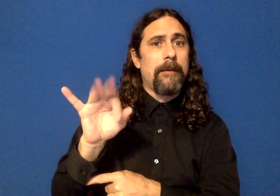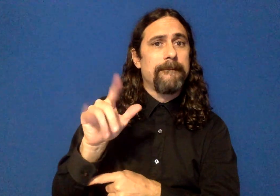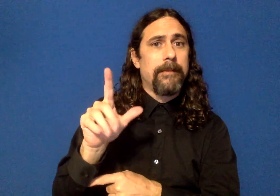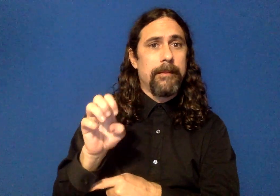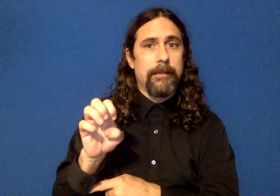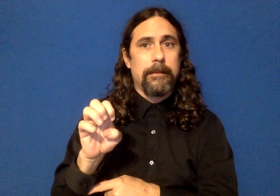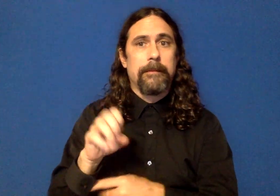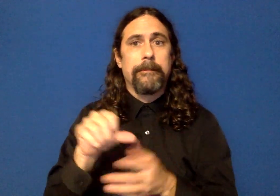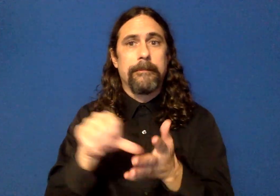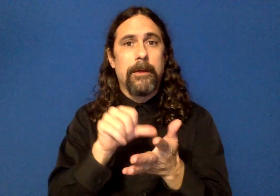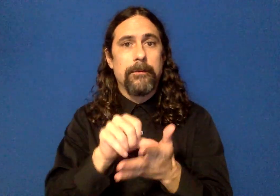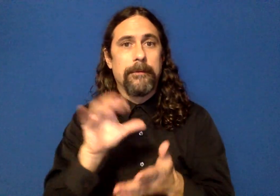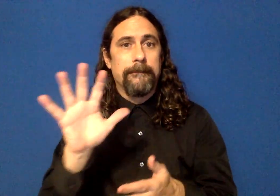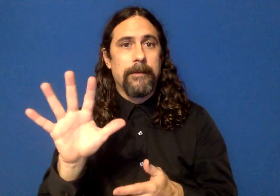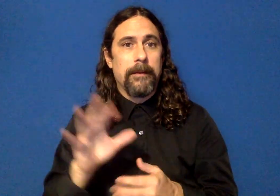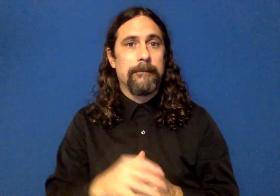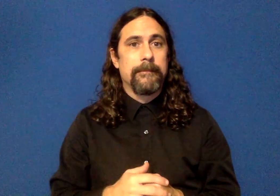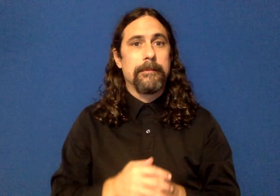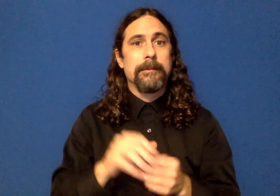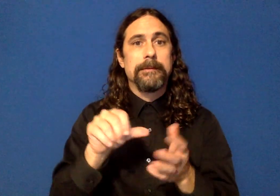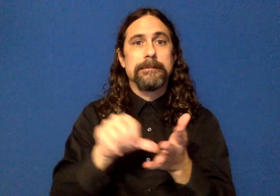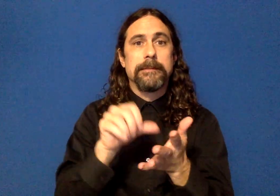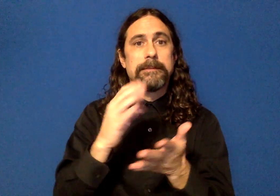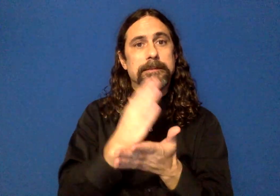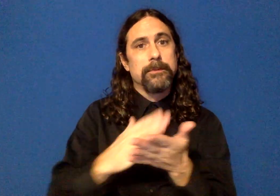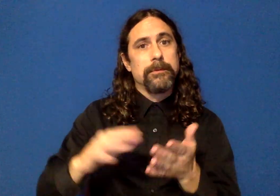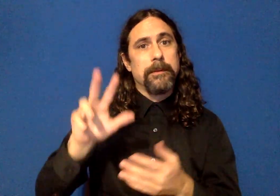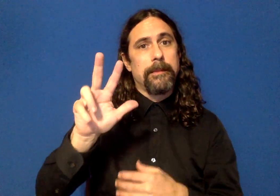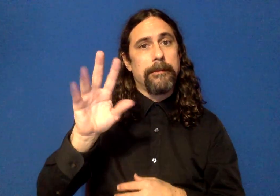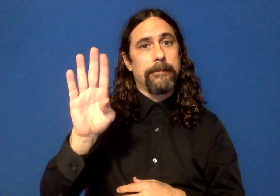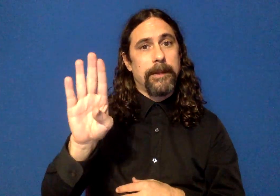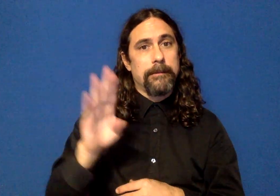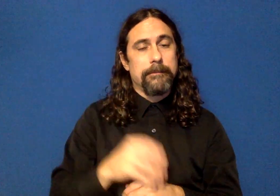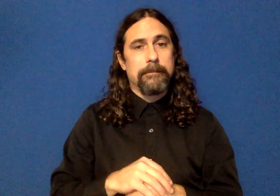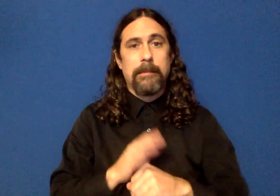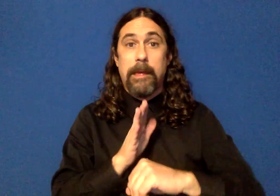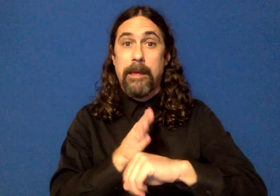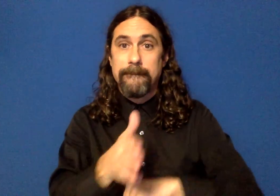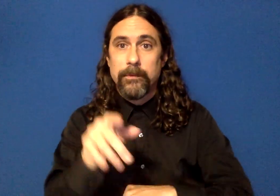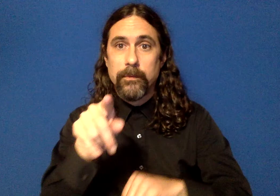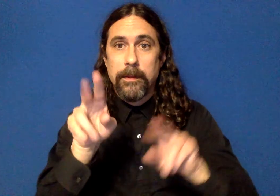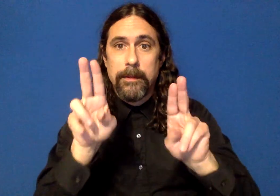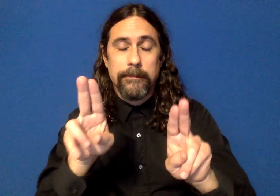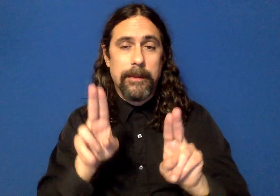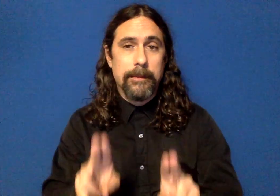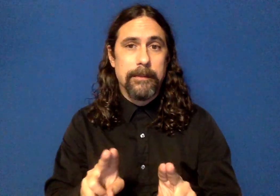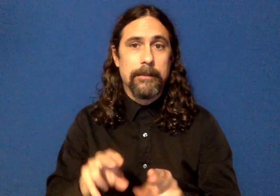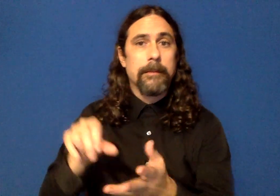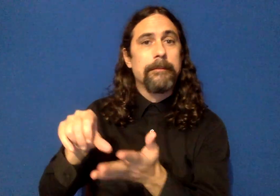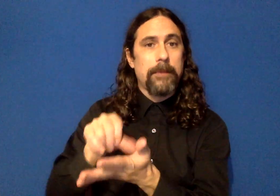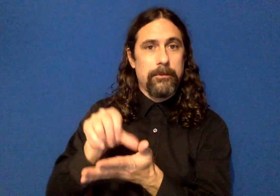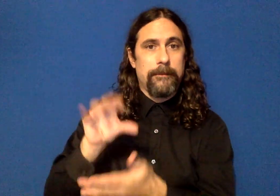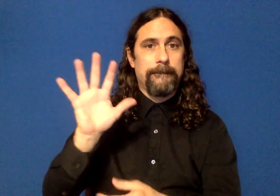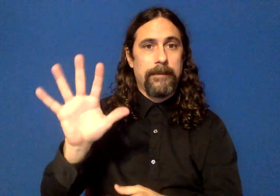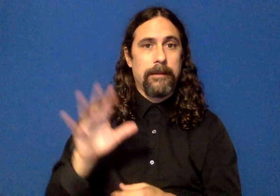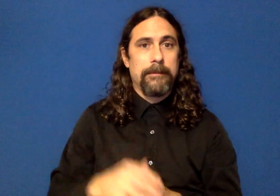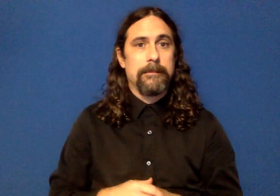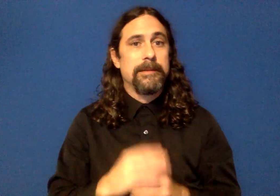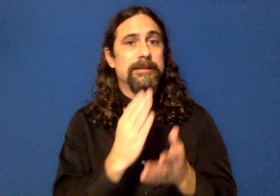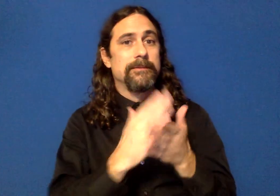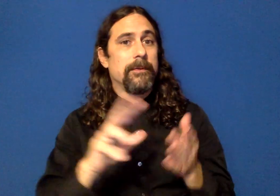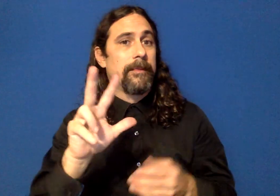Section 3. b. After You Apply 5 Section 3. c. Be ready in